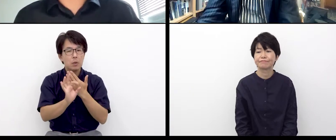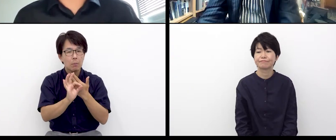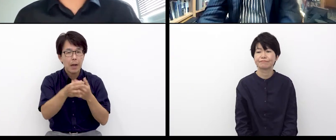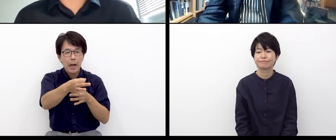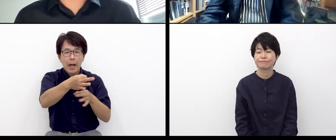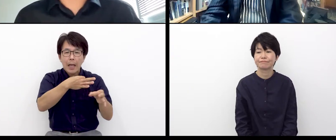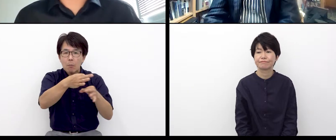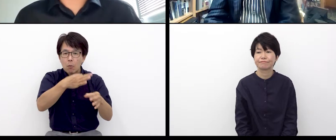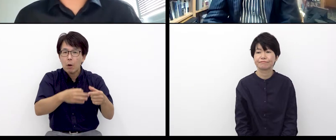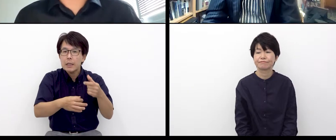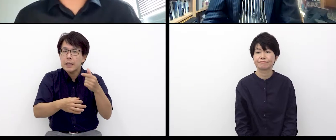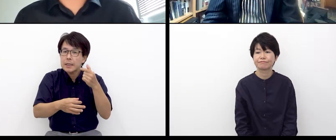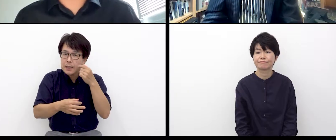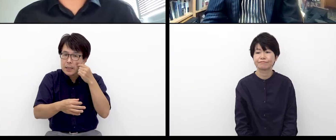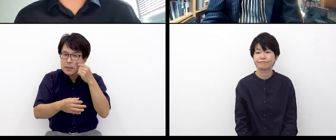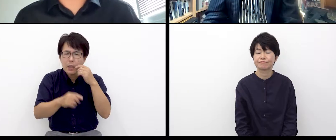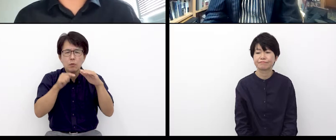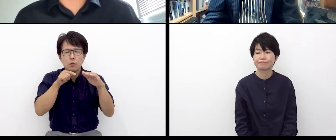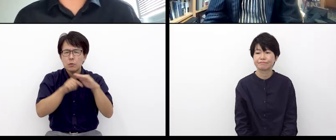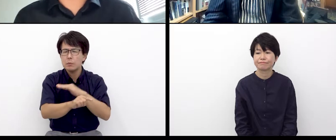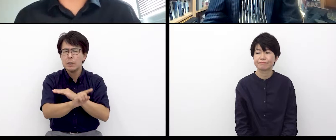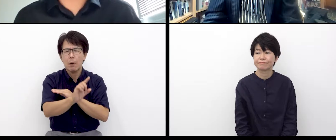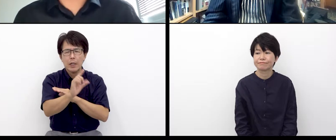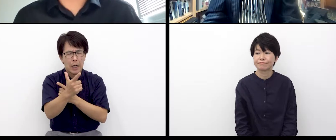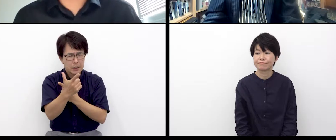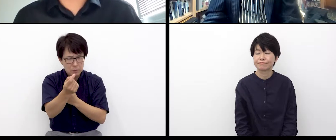including some shopping. SAITO: Right.